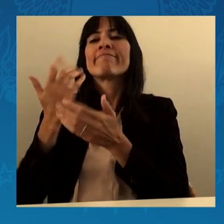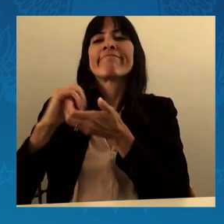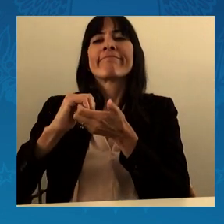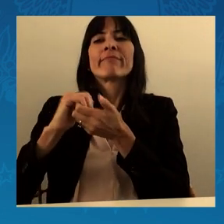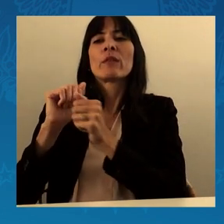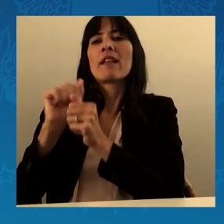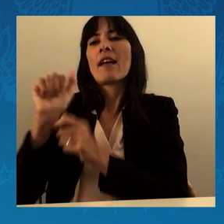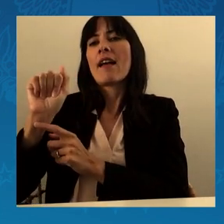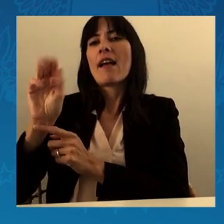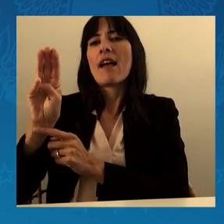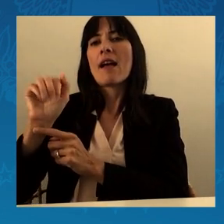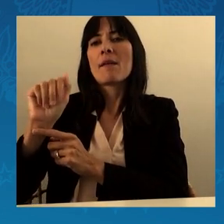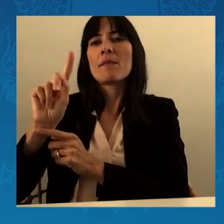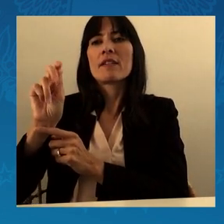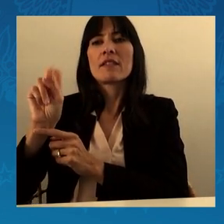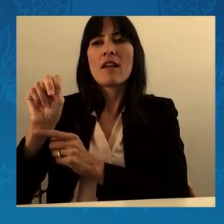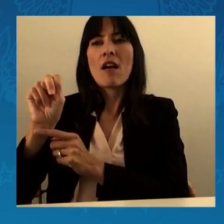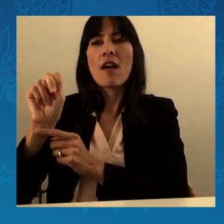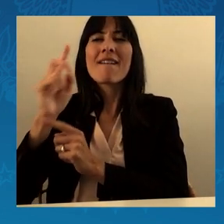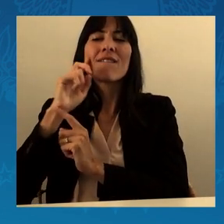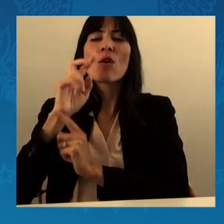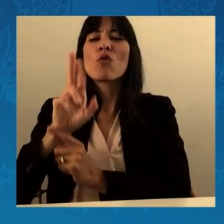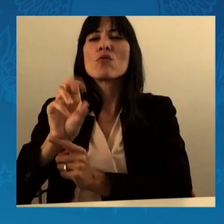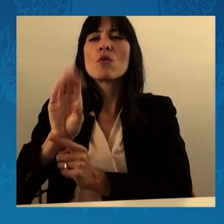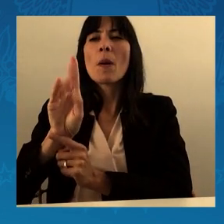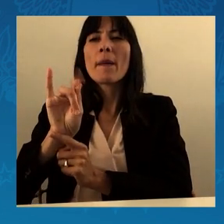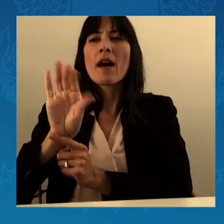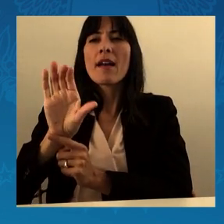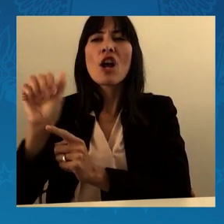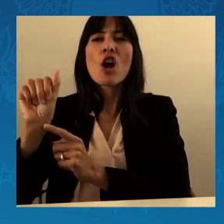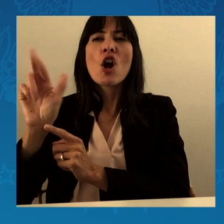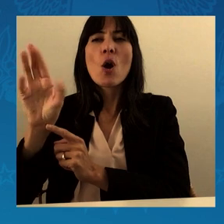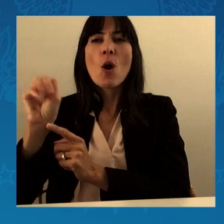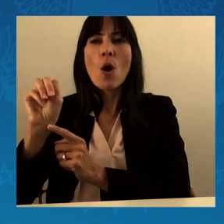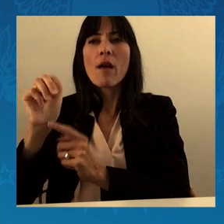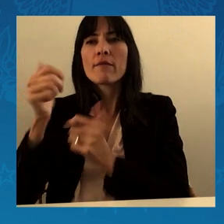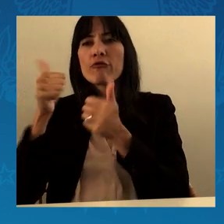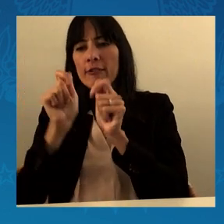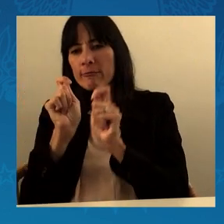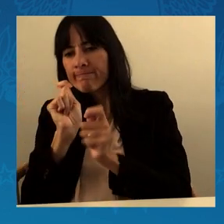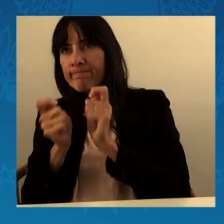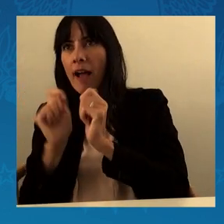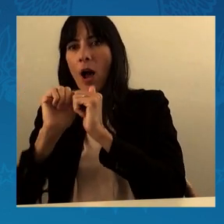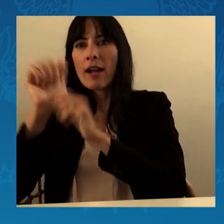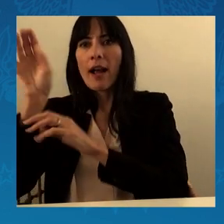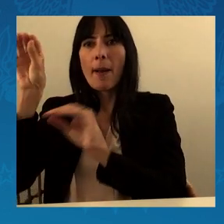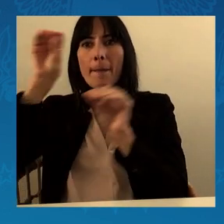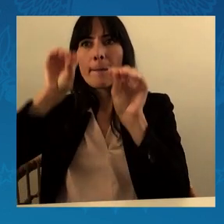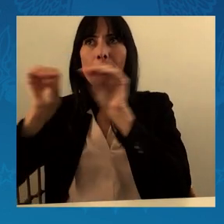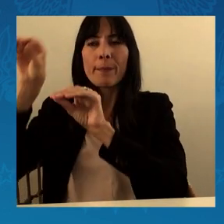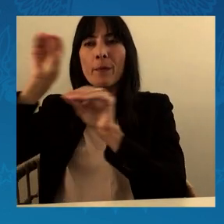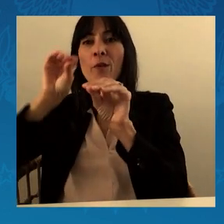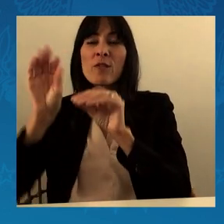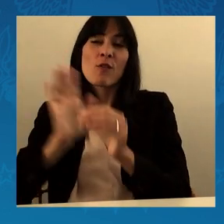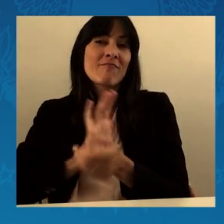that we're trying to program that right now. So the amount of opportunities has been great with the projects and resources that we have.